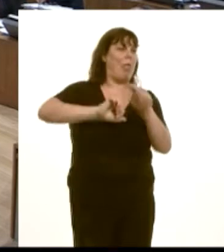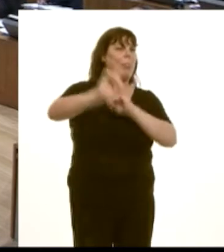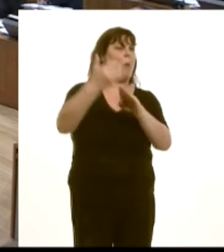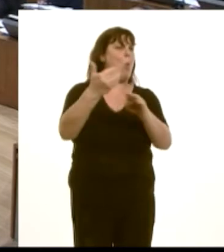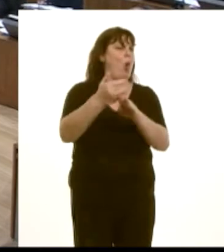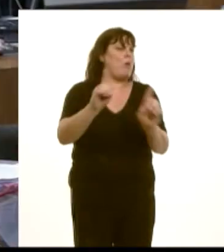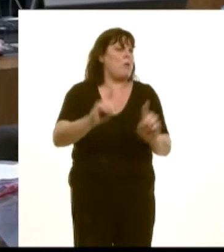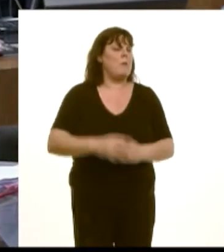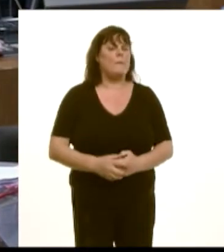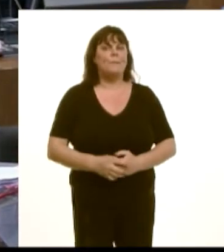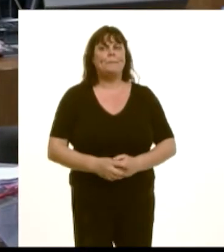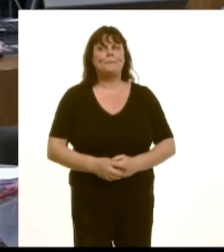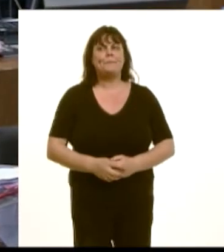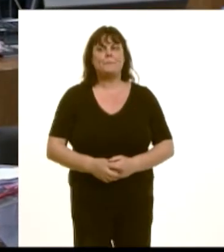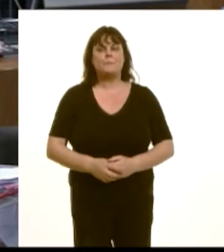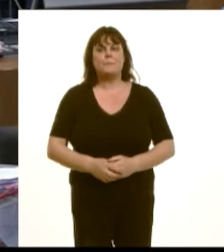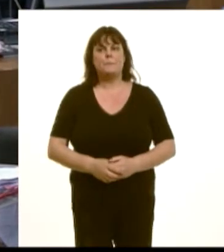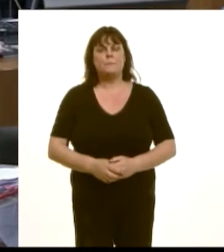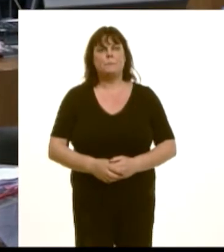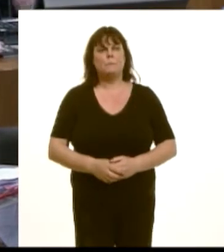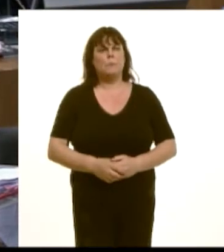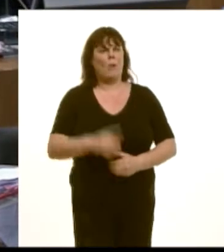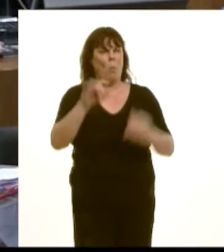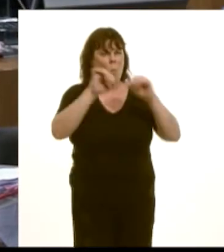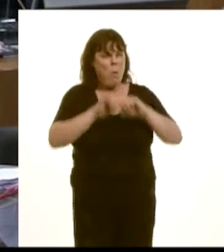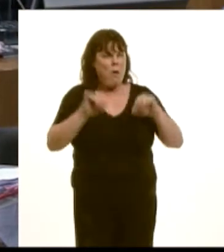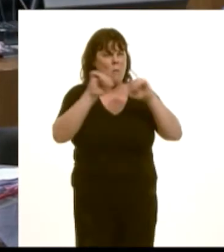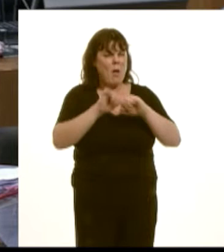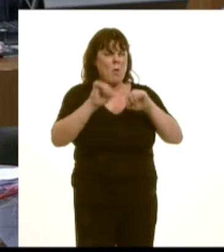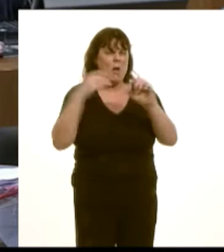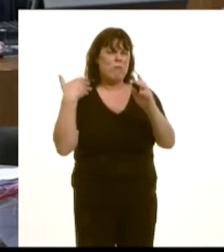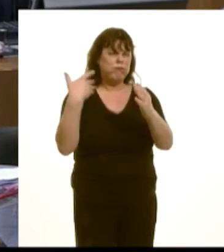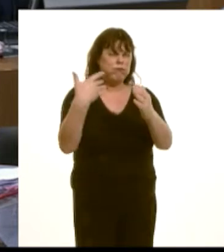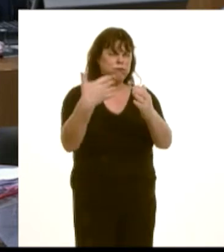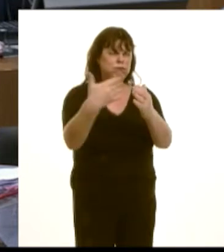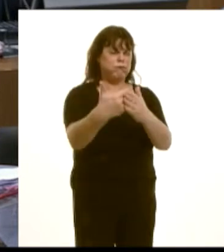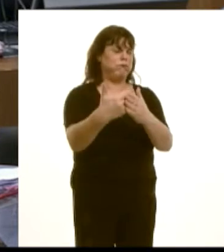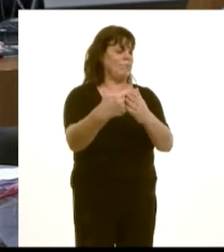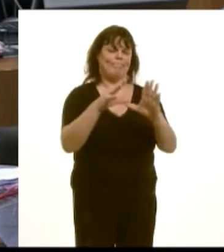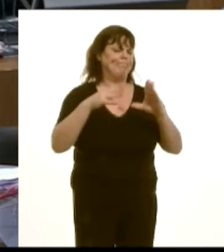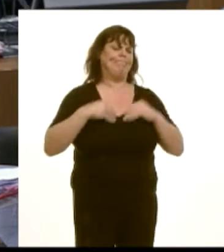Carwyn Jones: That is unacceptable. Nobody could defend those figures. There are plans,